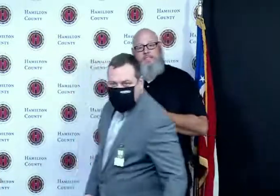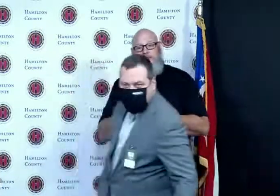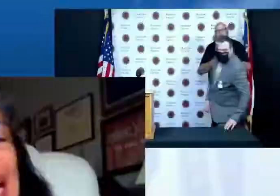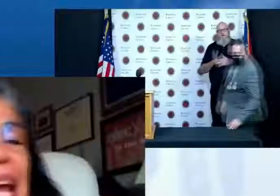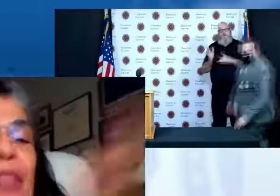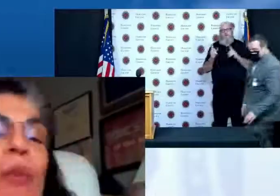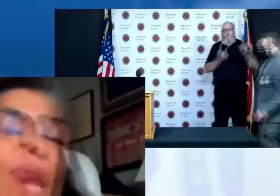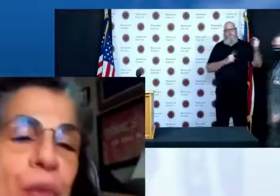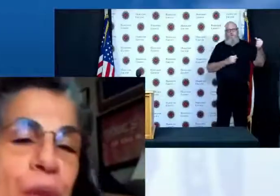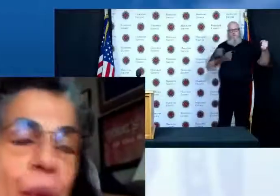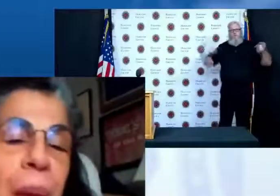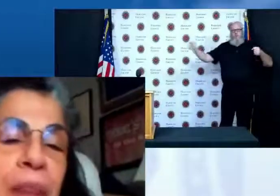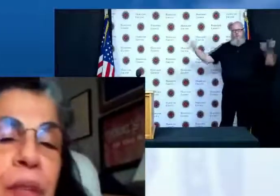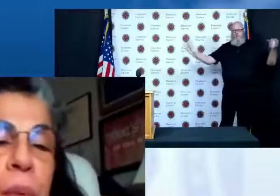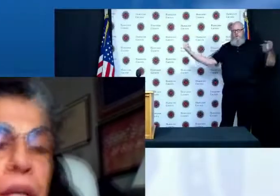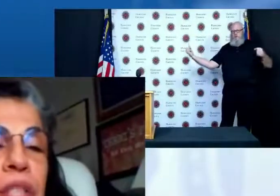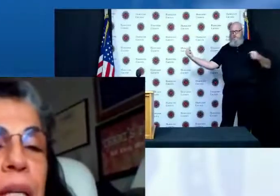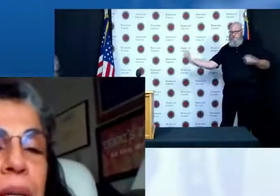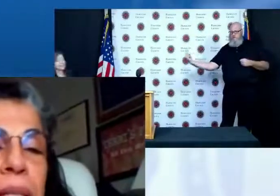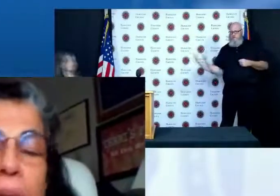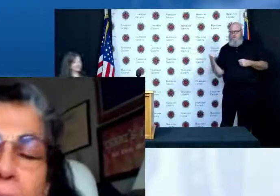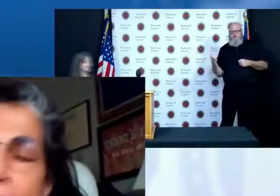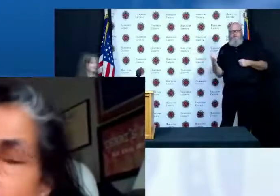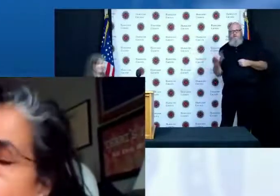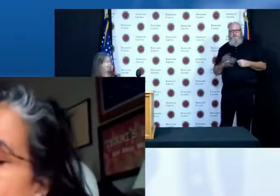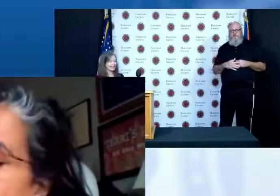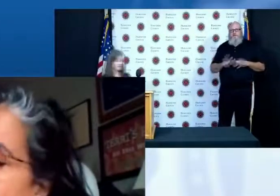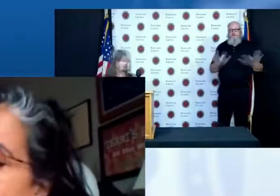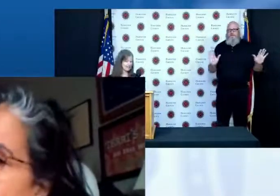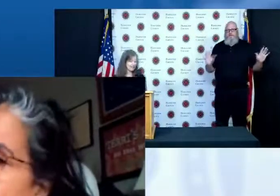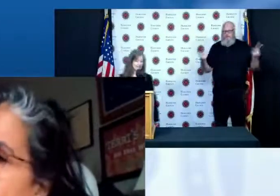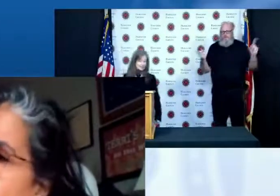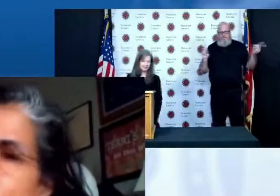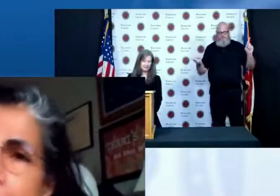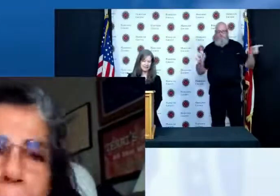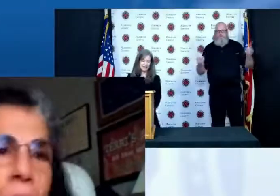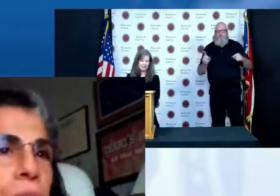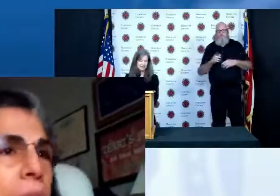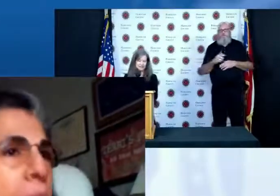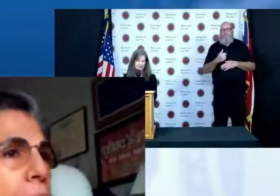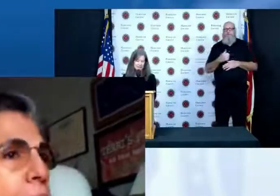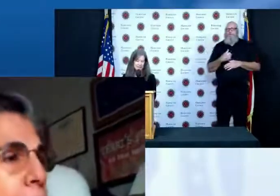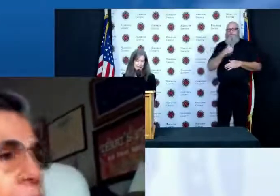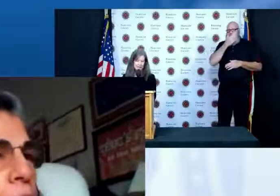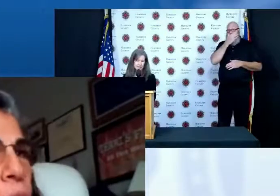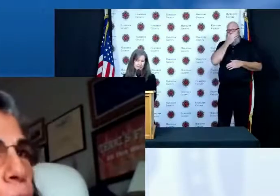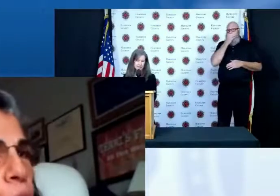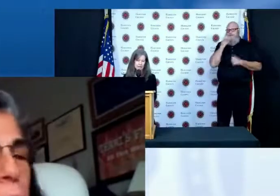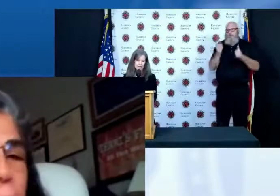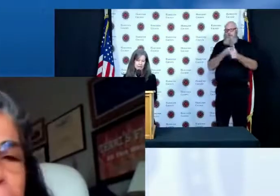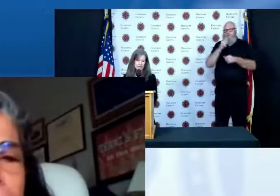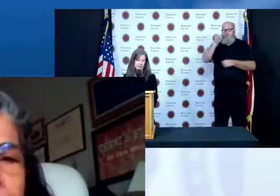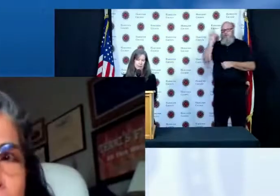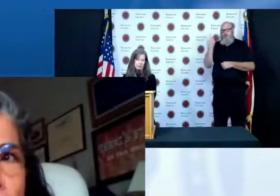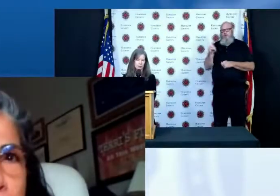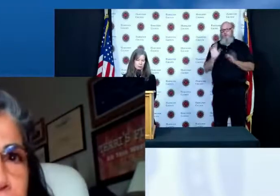at any rate either one of you my first question is do we have an idea of when you may open